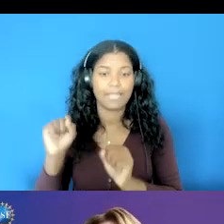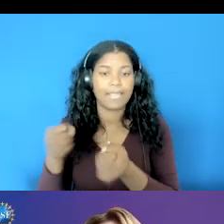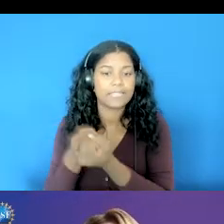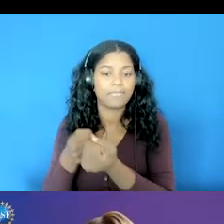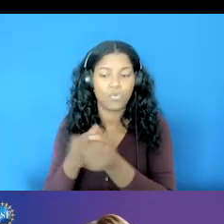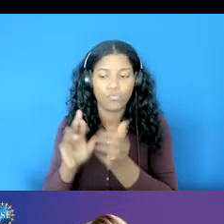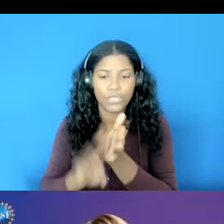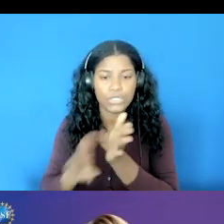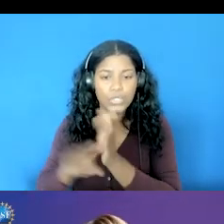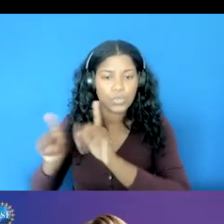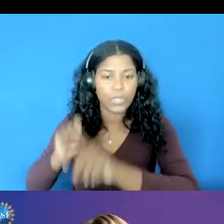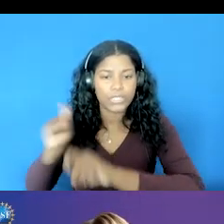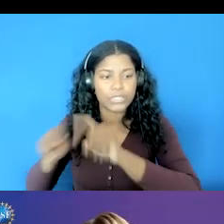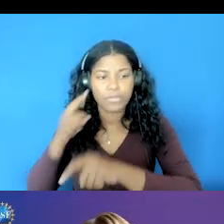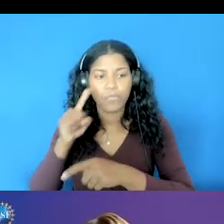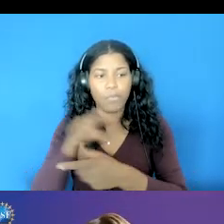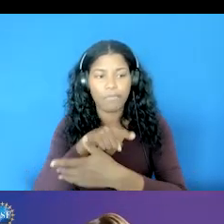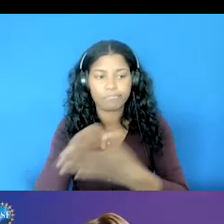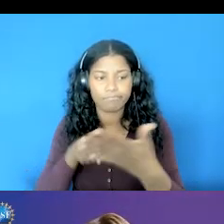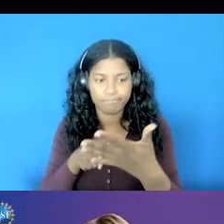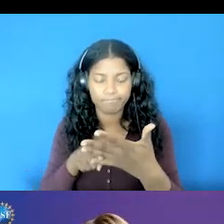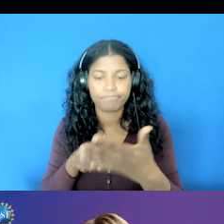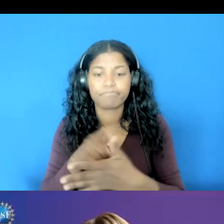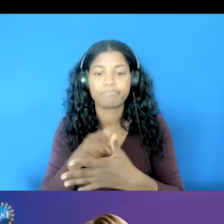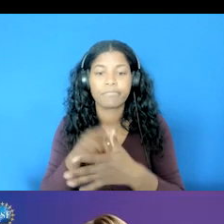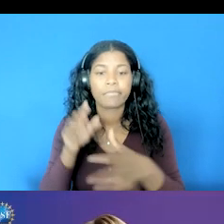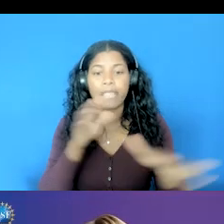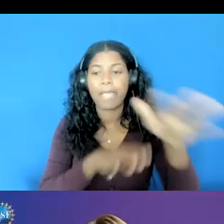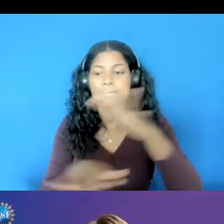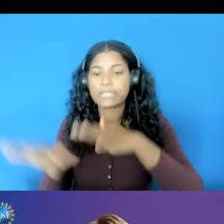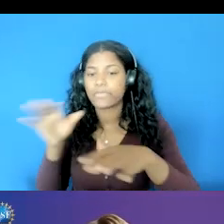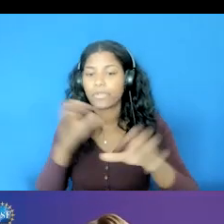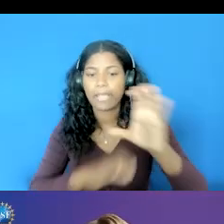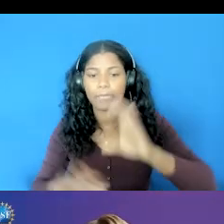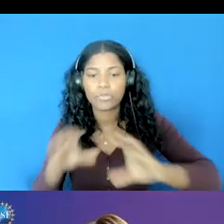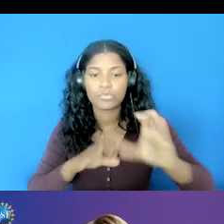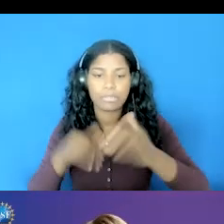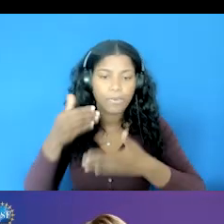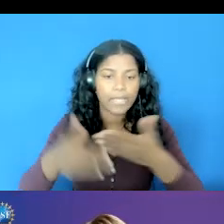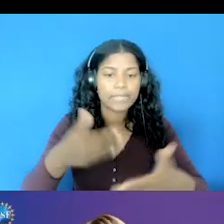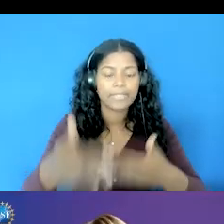in five major thematic areas, including atmospheric, chemistry and processes, organisms,